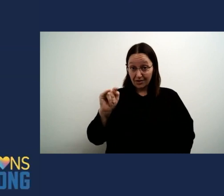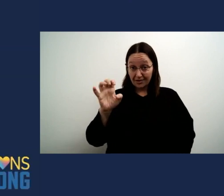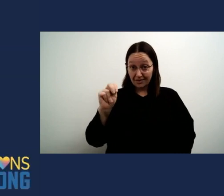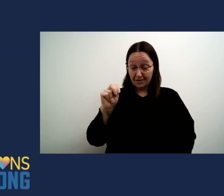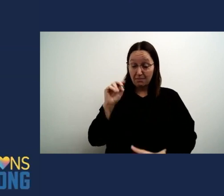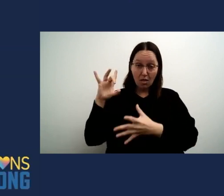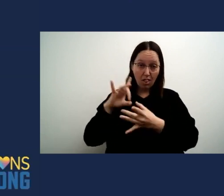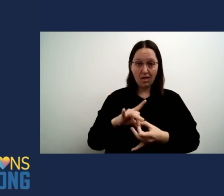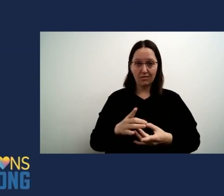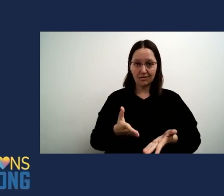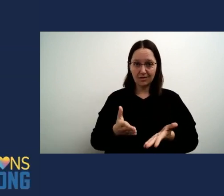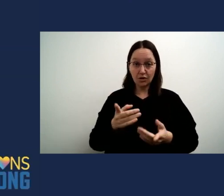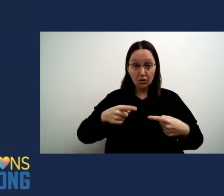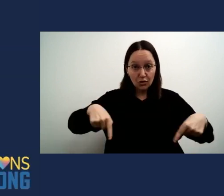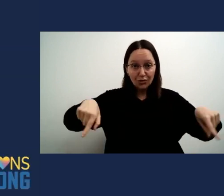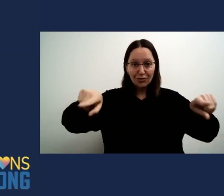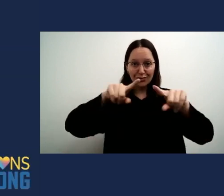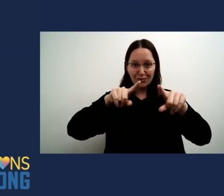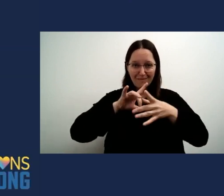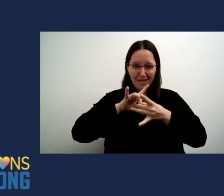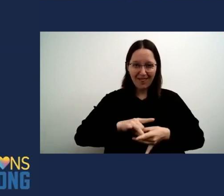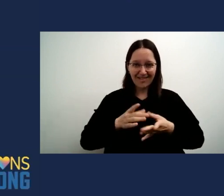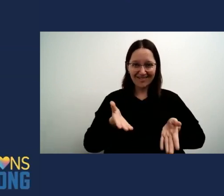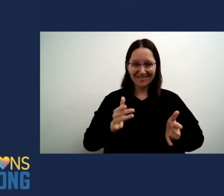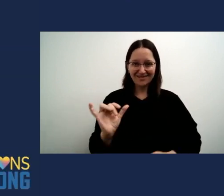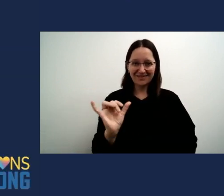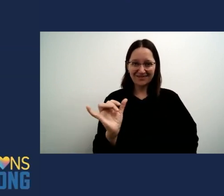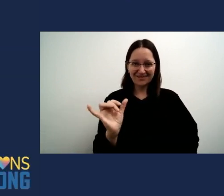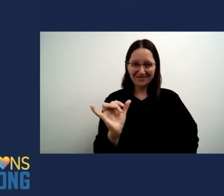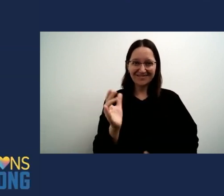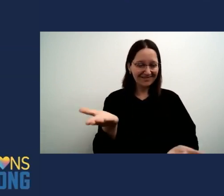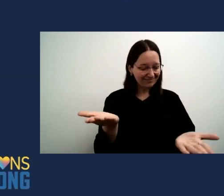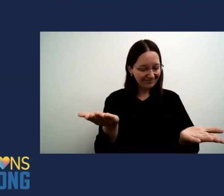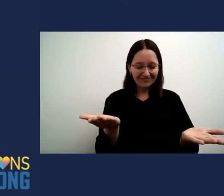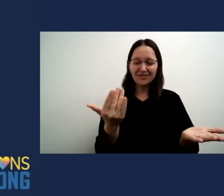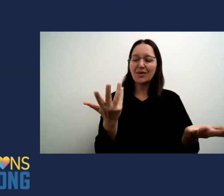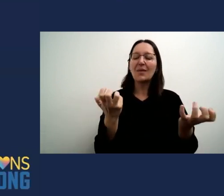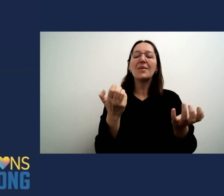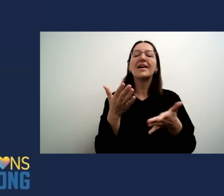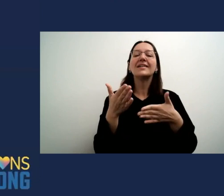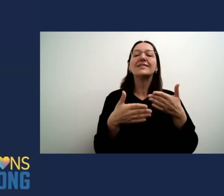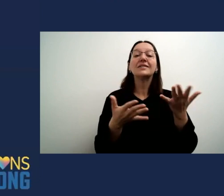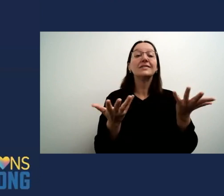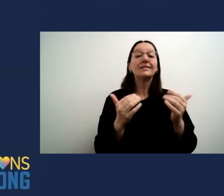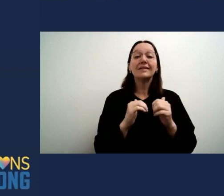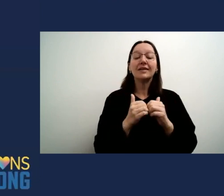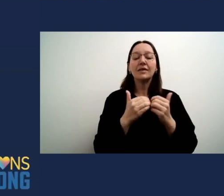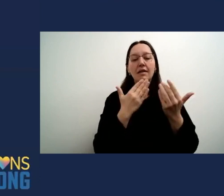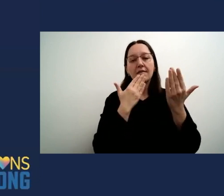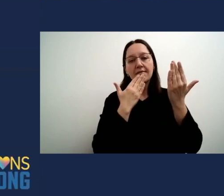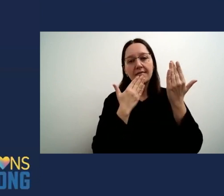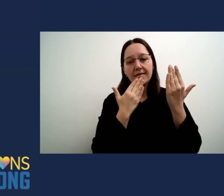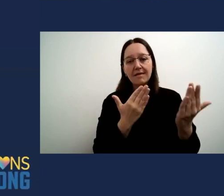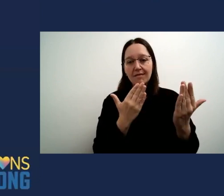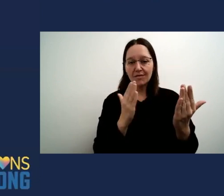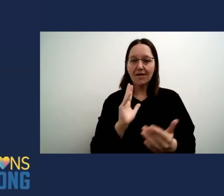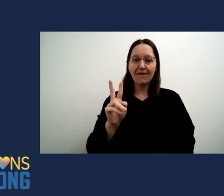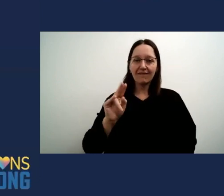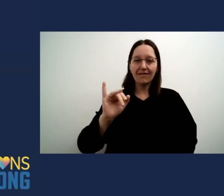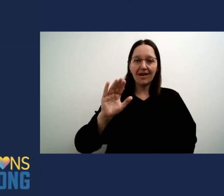At UC San Diego, we always stand against islamophobia, anti-Semitism, and all forms of hate and